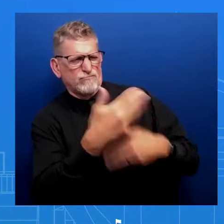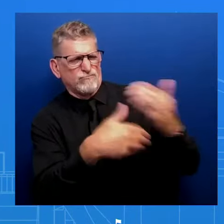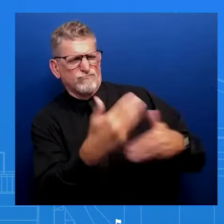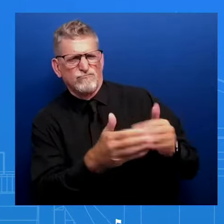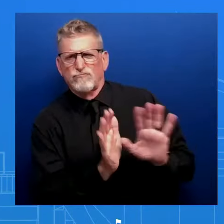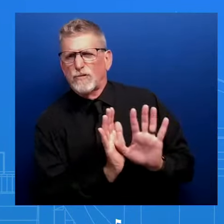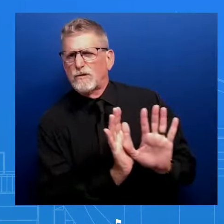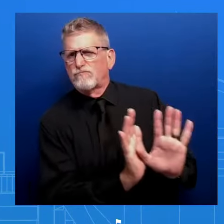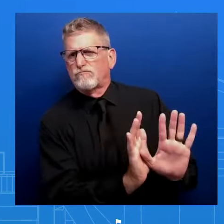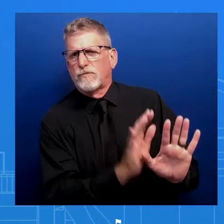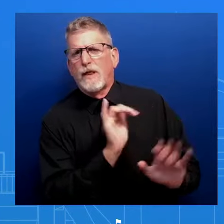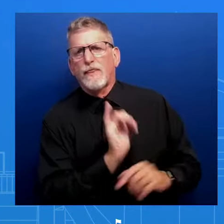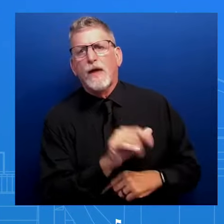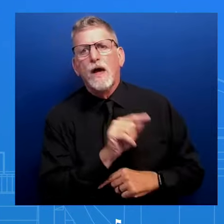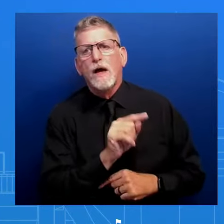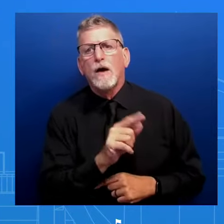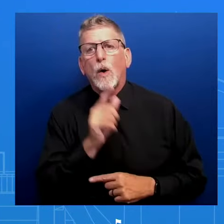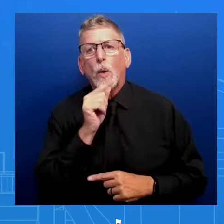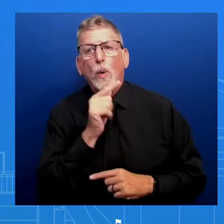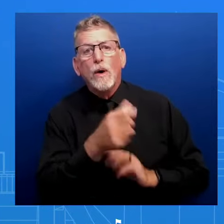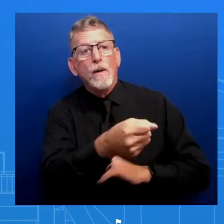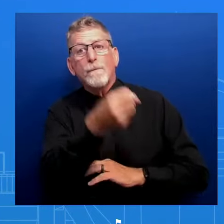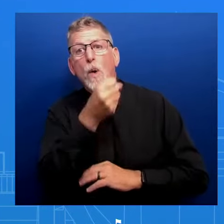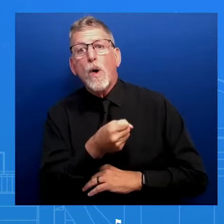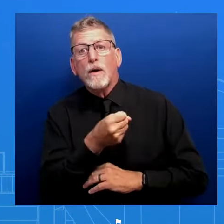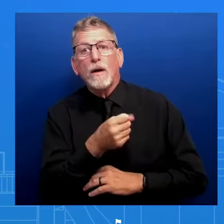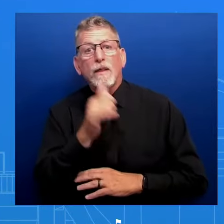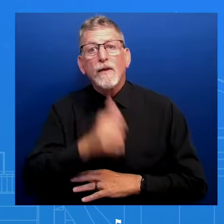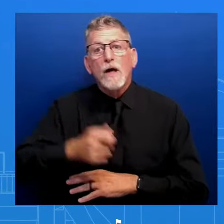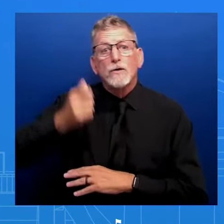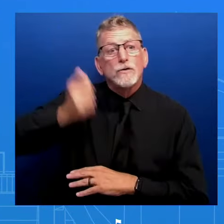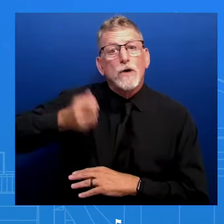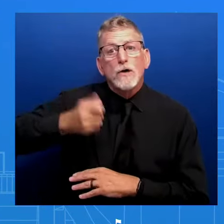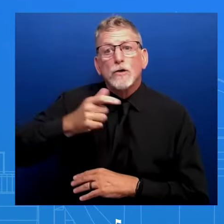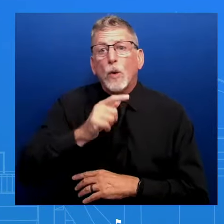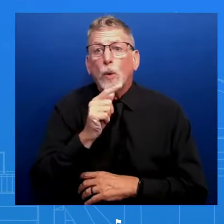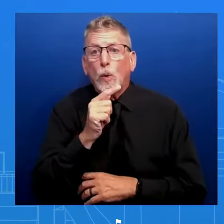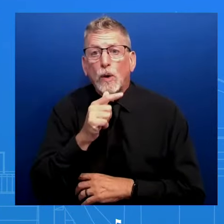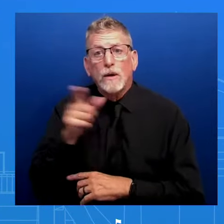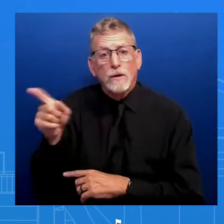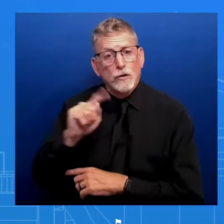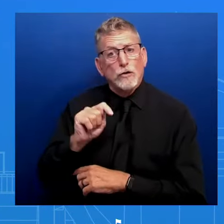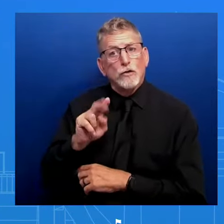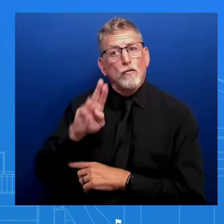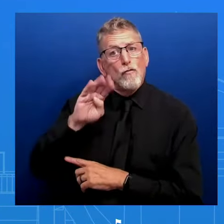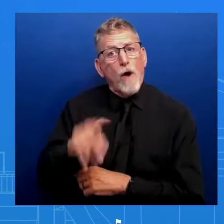So for anything further, as you know -- and we've been very consistent from here -- I'd refer you to the Department of Justice